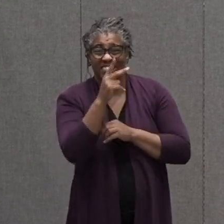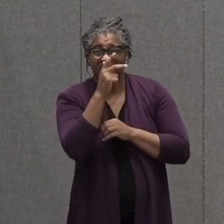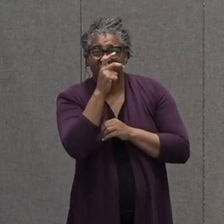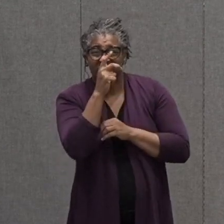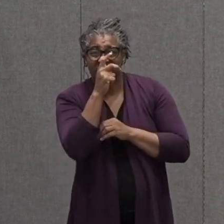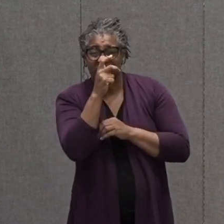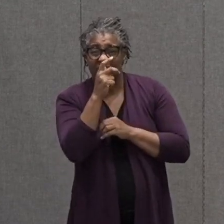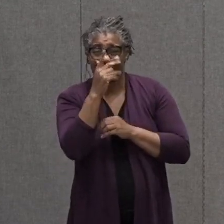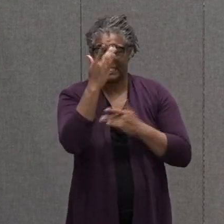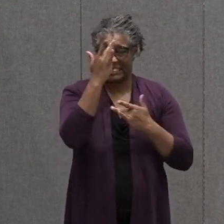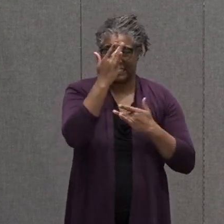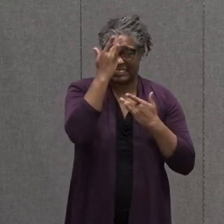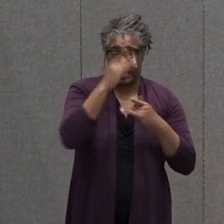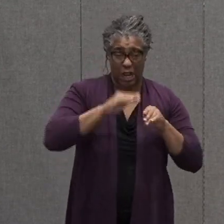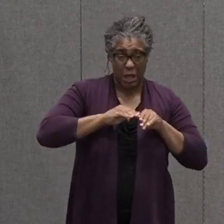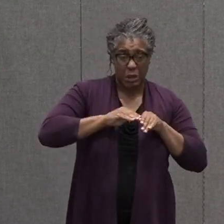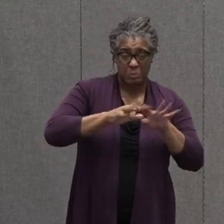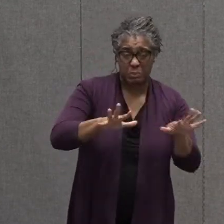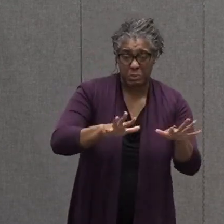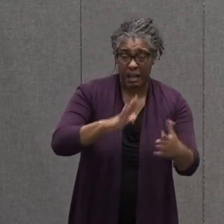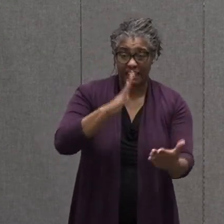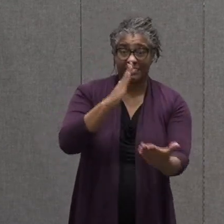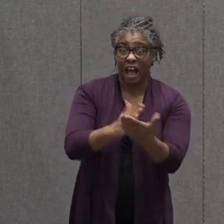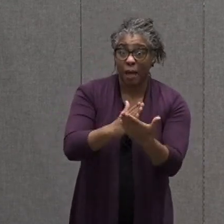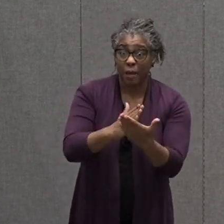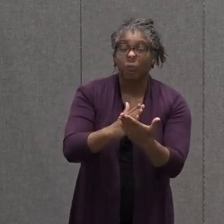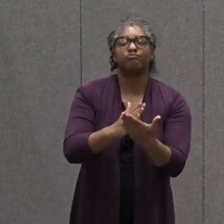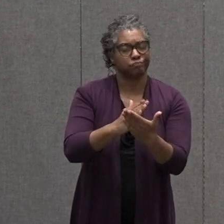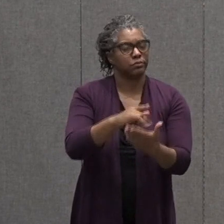I have some of my materials here to help us with hand washing.